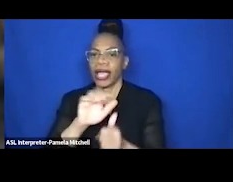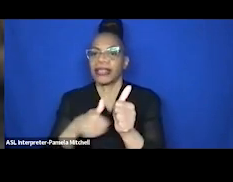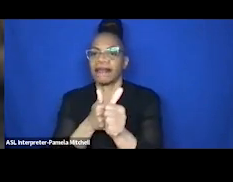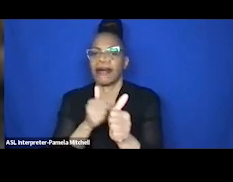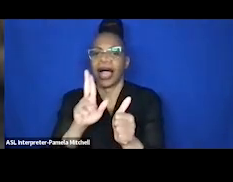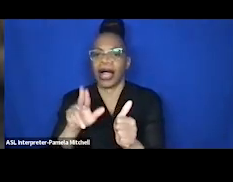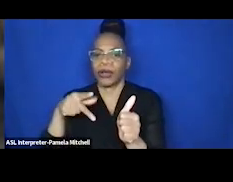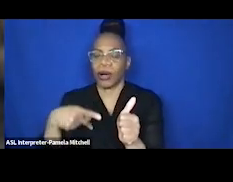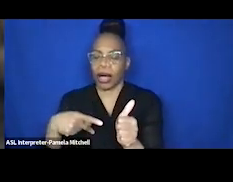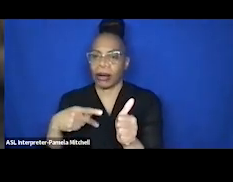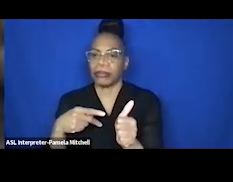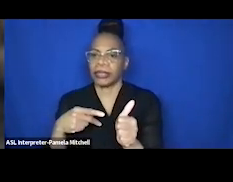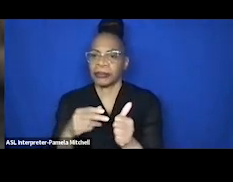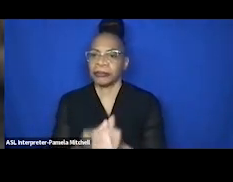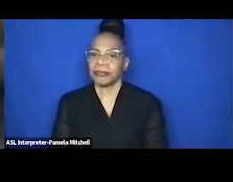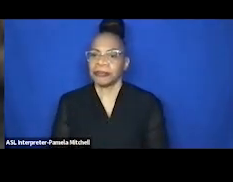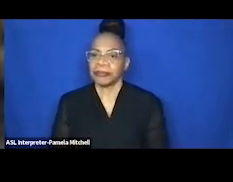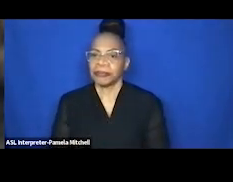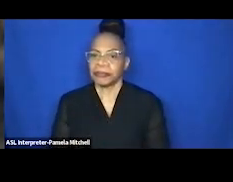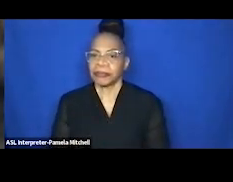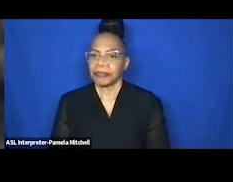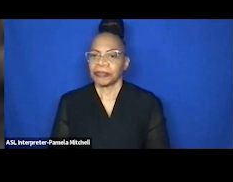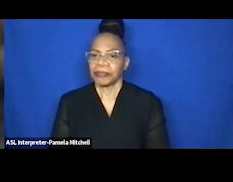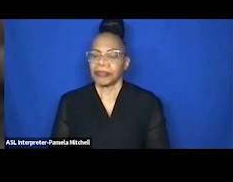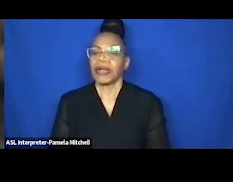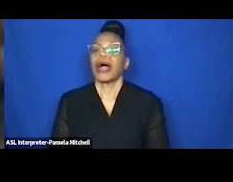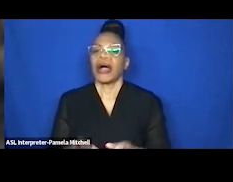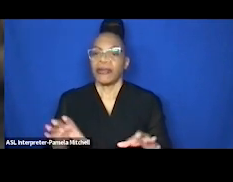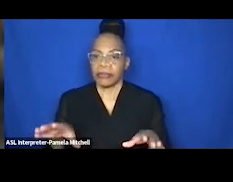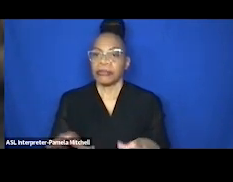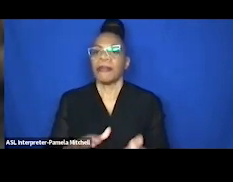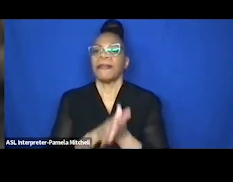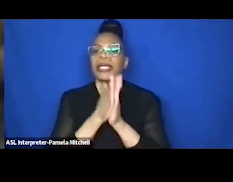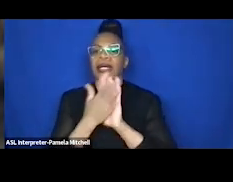and pretty much acting as the representative throughout the entire process.